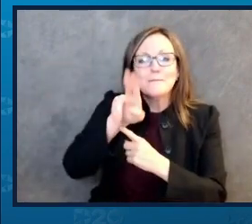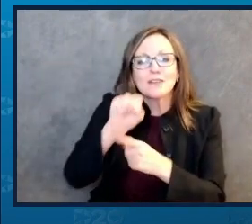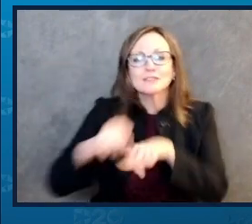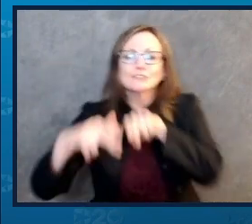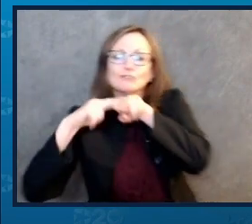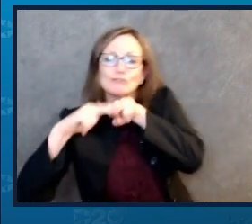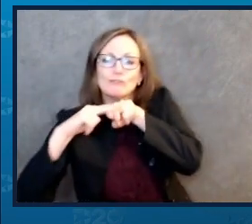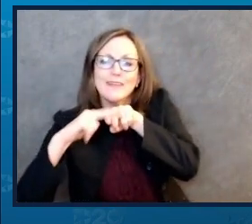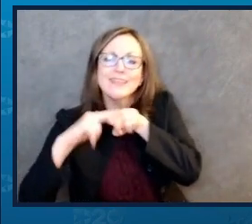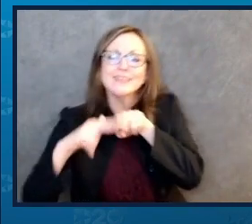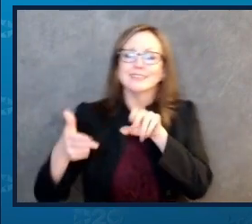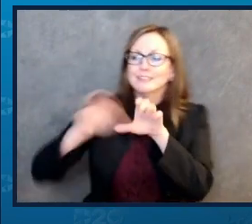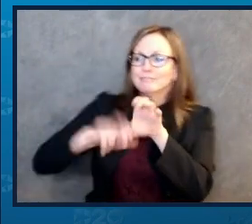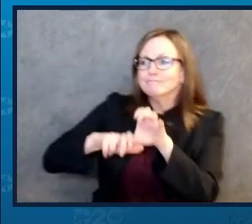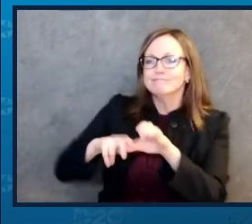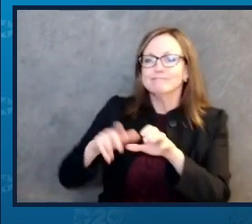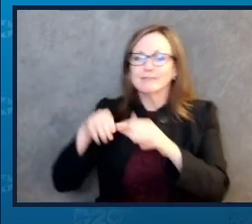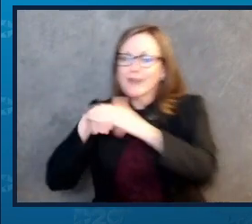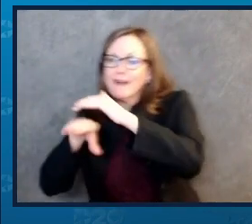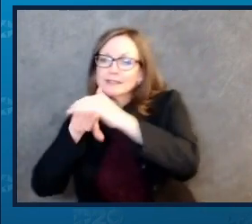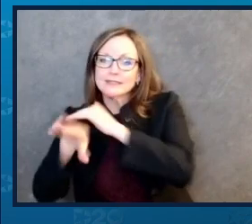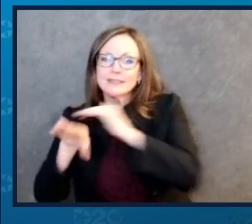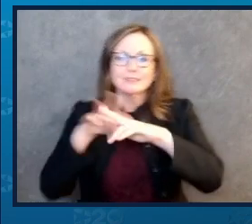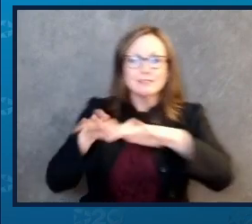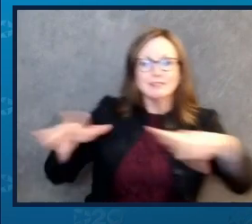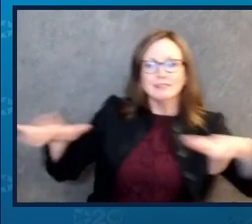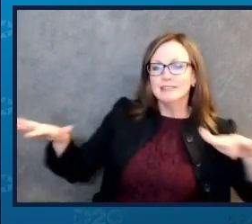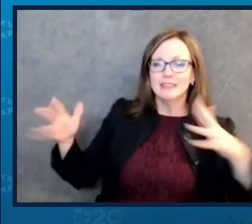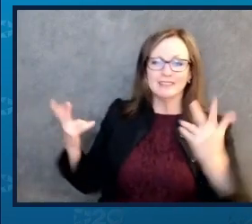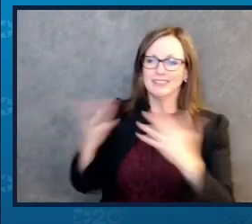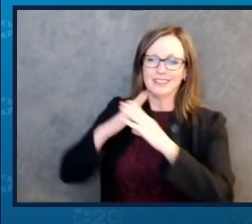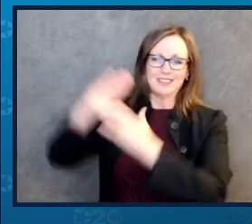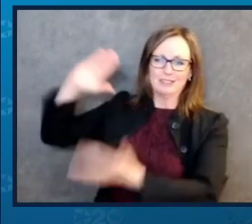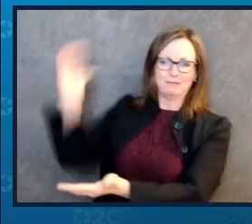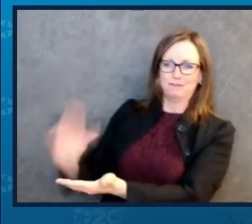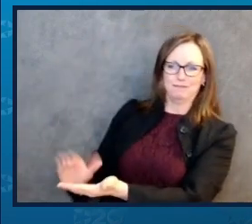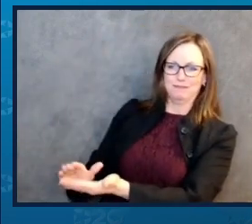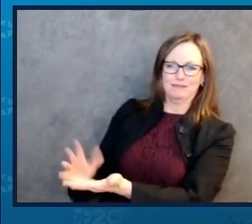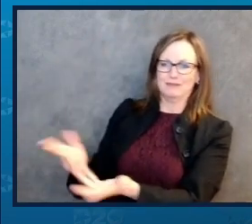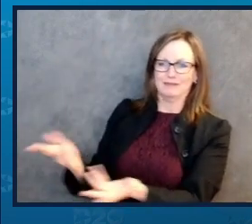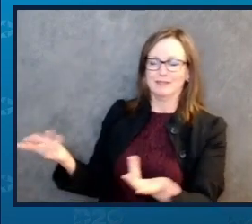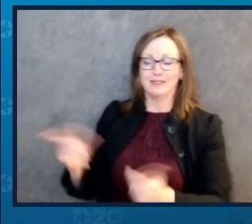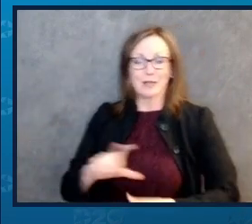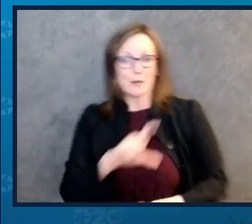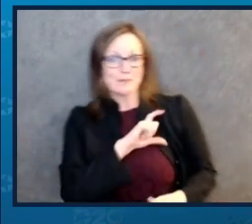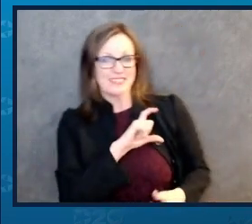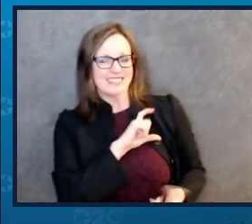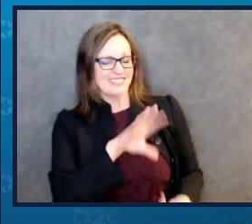POLICE, AND IN OUR BROADER